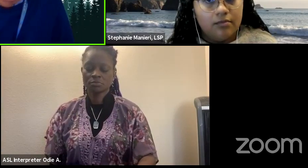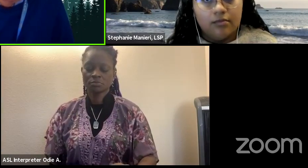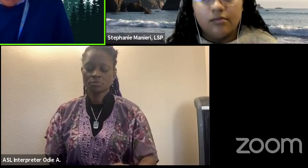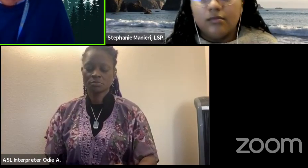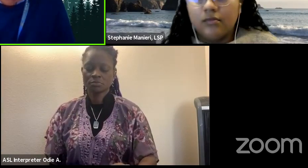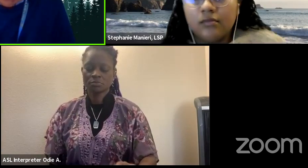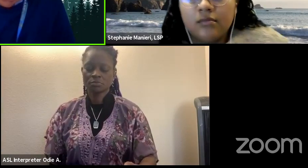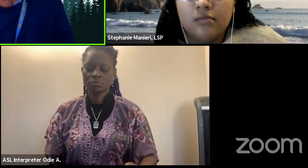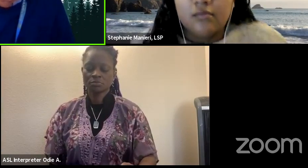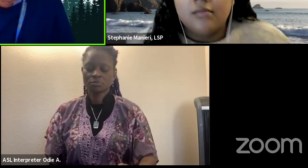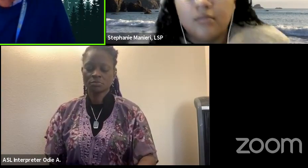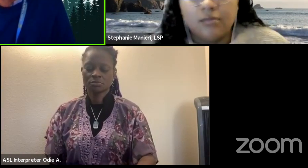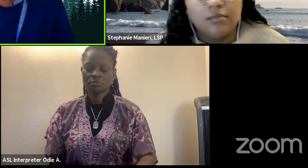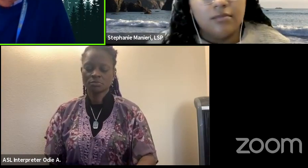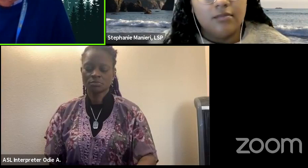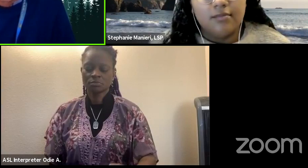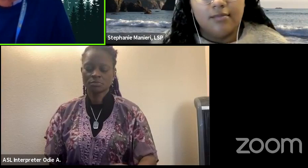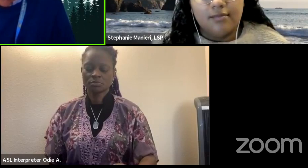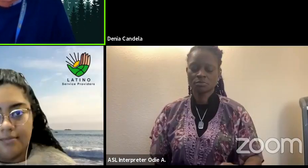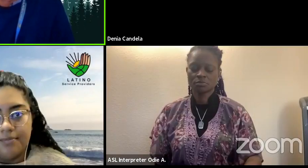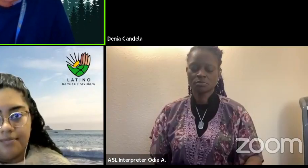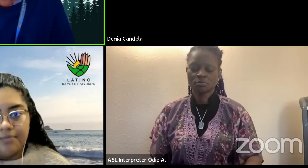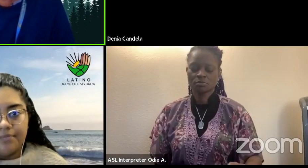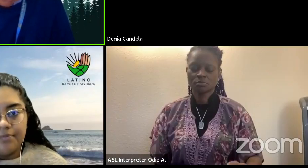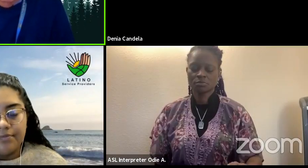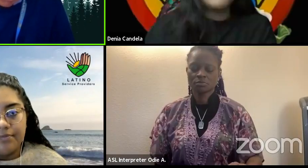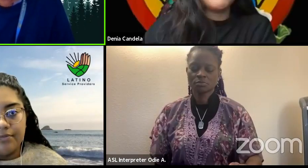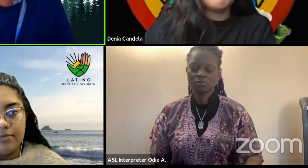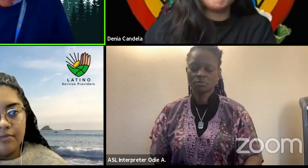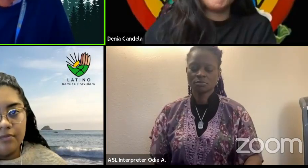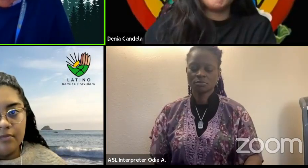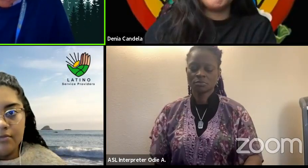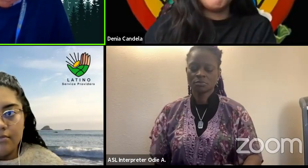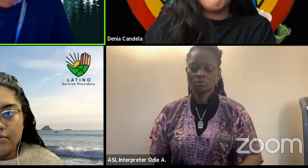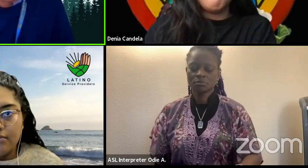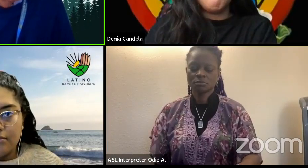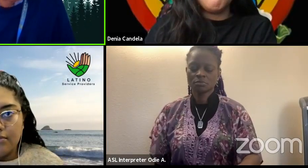Dania Candela, our Snowmoa County's health equity manager